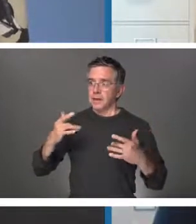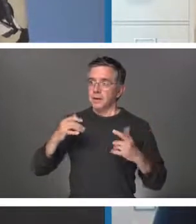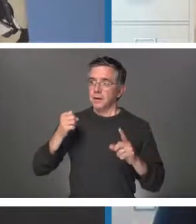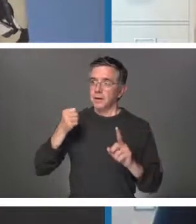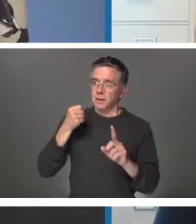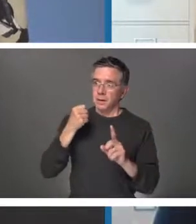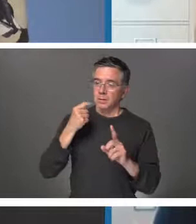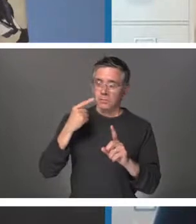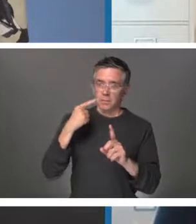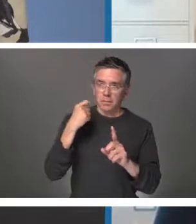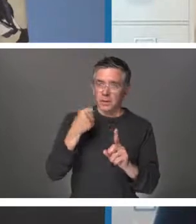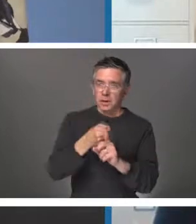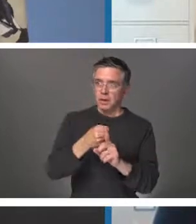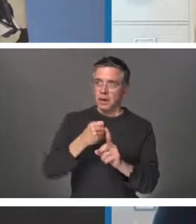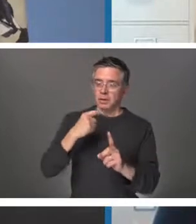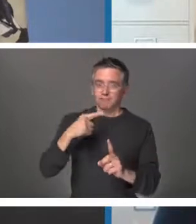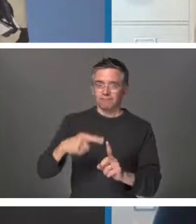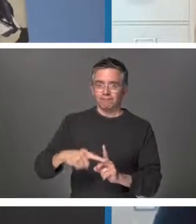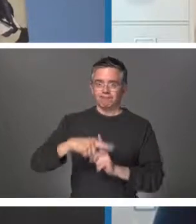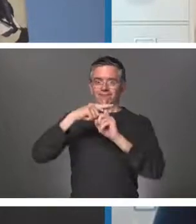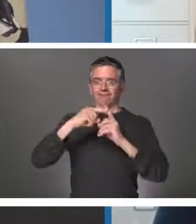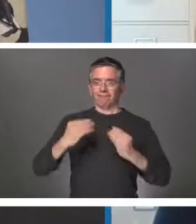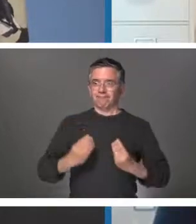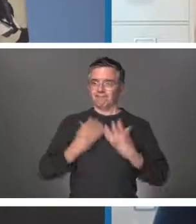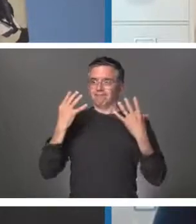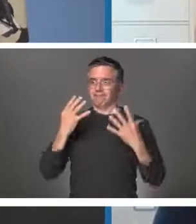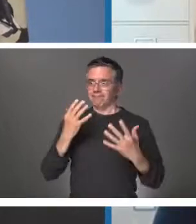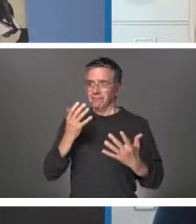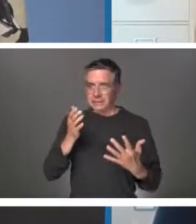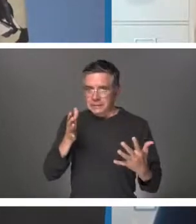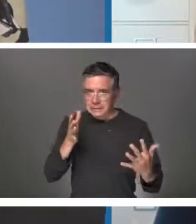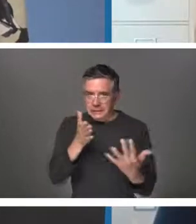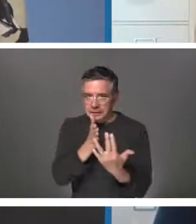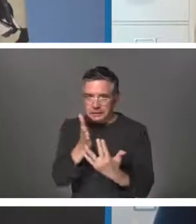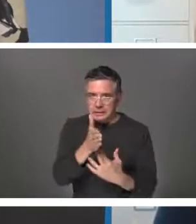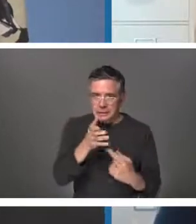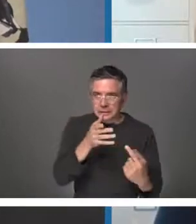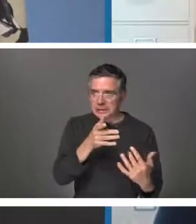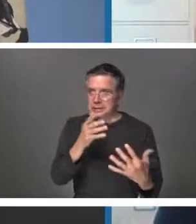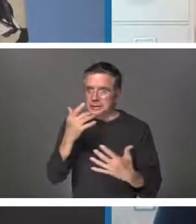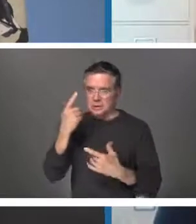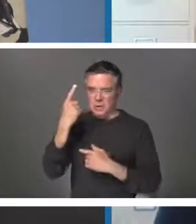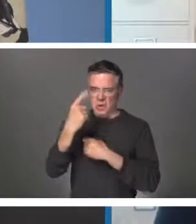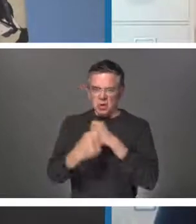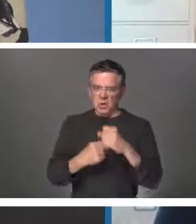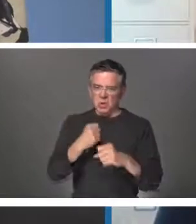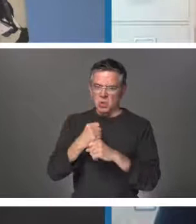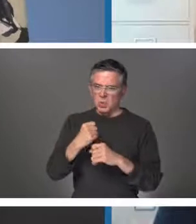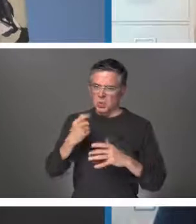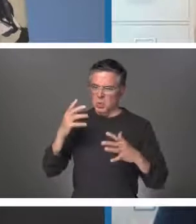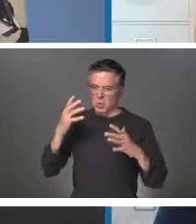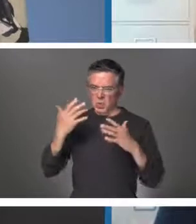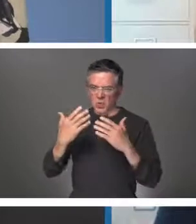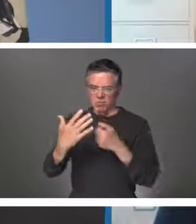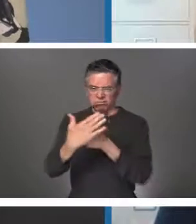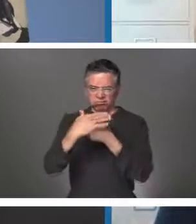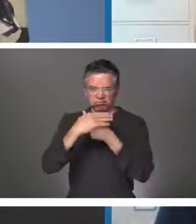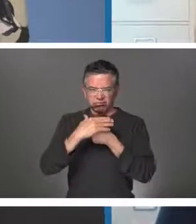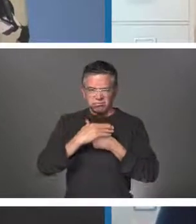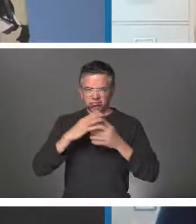to pull out of this pandemic after what felt like a year of absolutely just, you know, responding to the next wave of who knows what's going to happen.